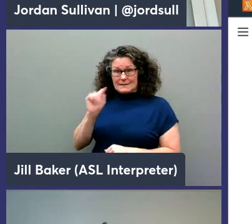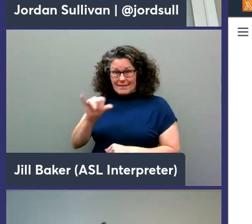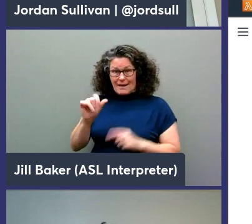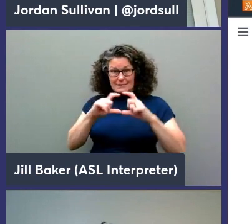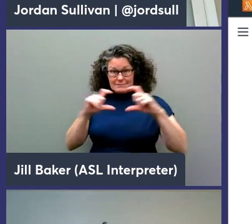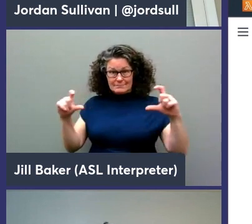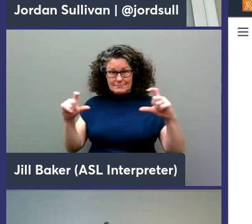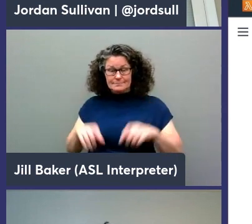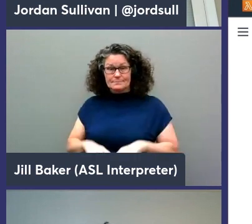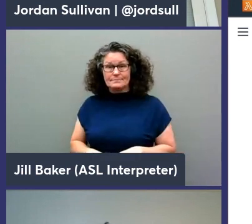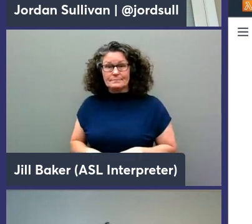Whoops.